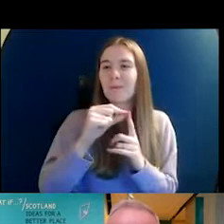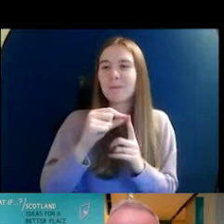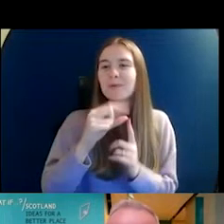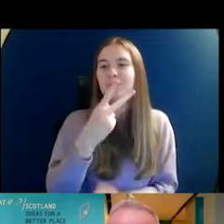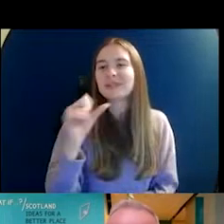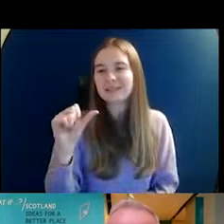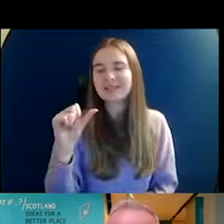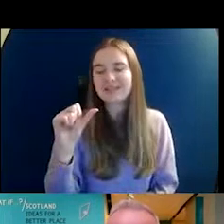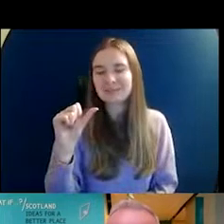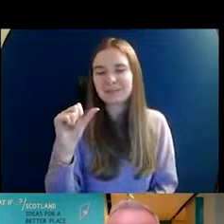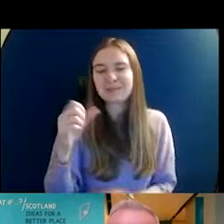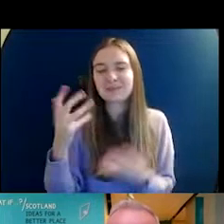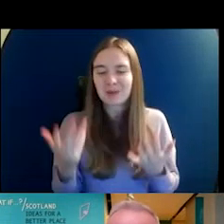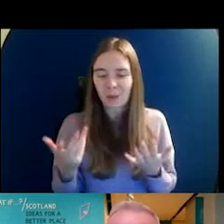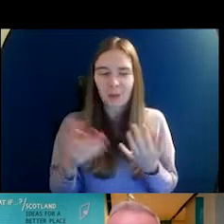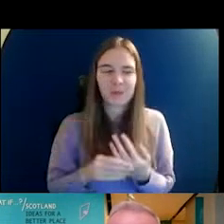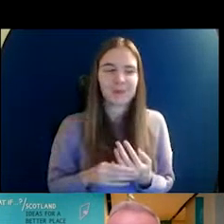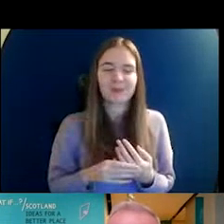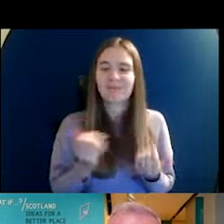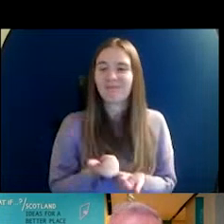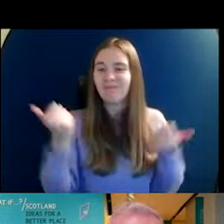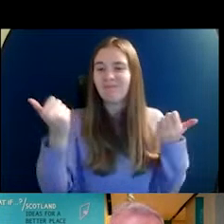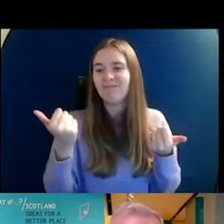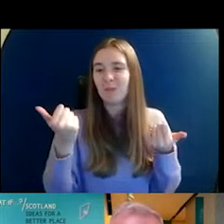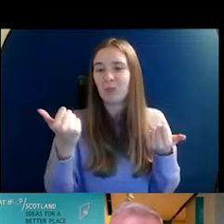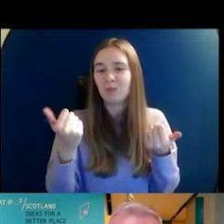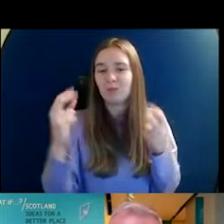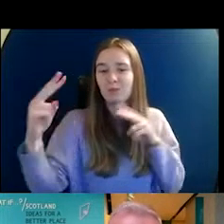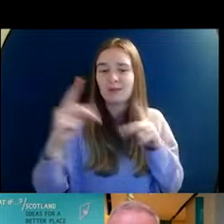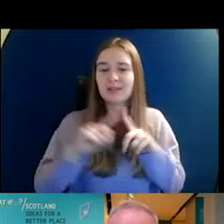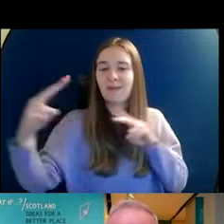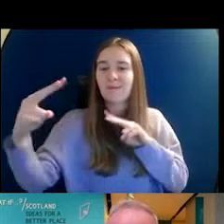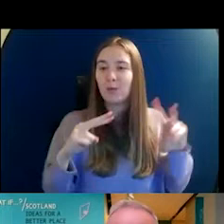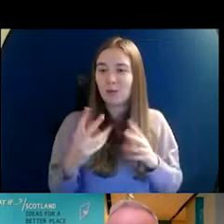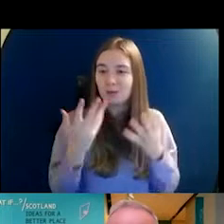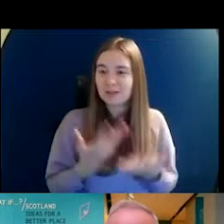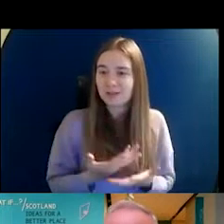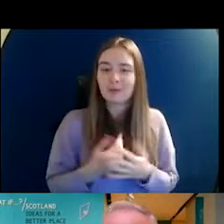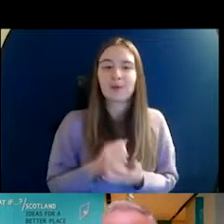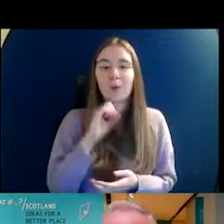So there's a fantastic range of perspectives tonight, and I'm gonna now invite Graham